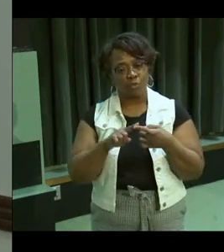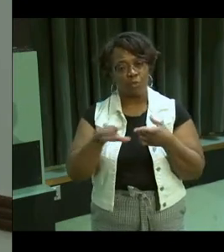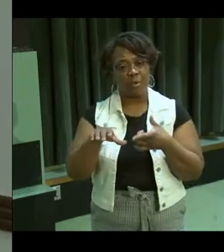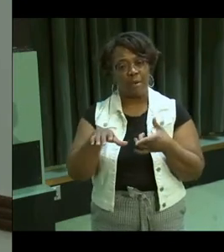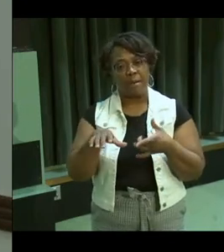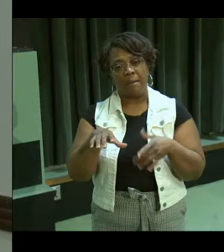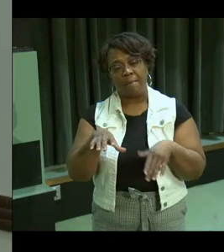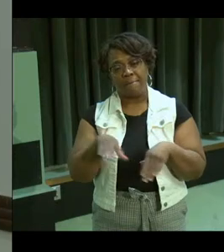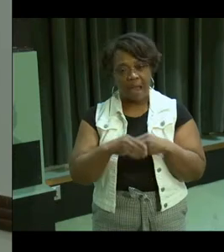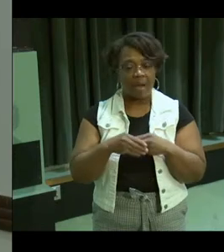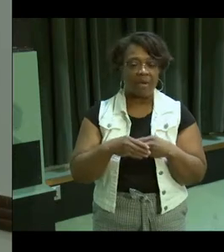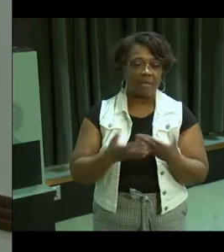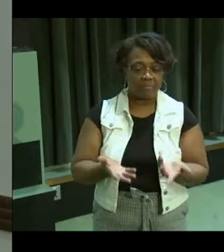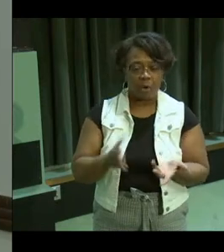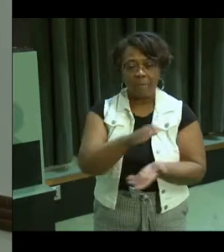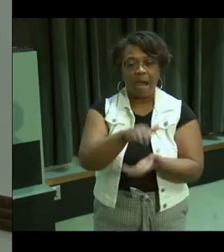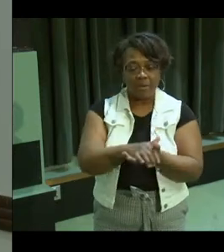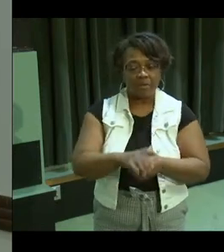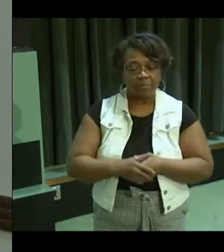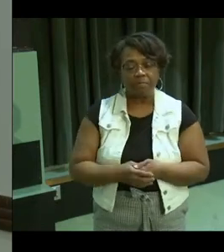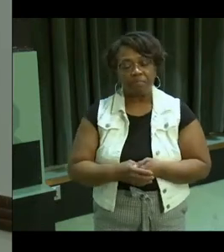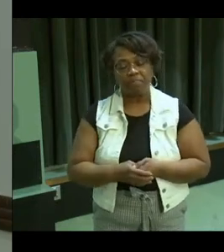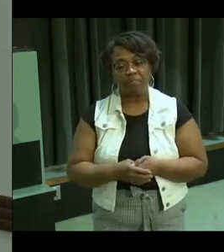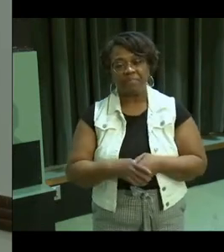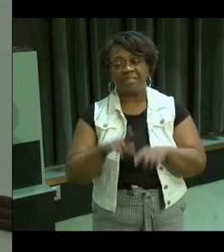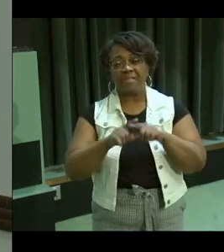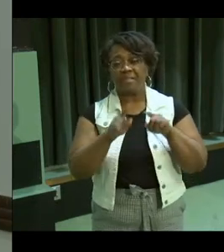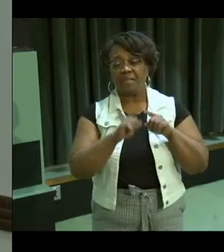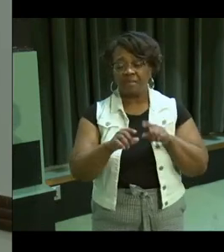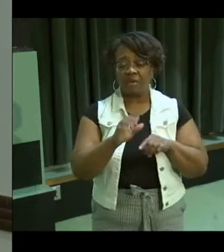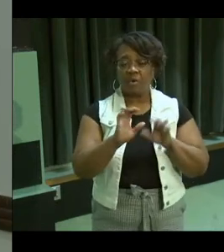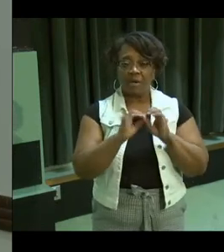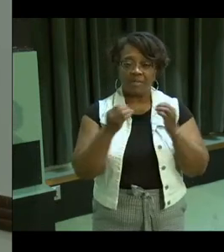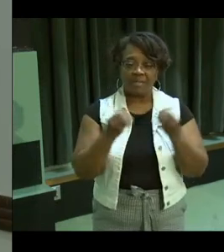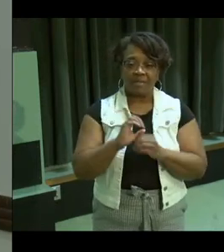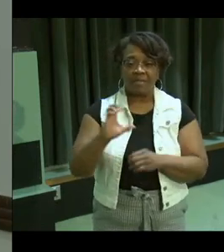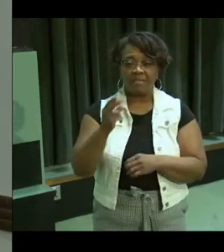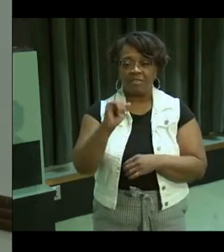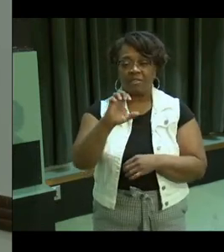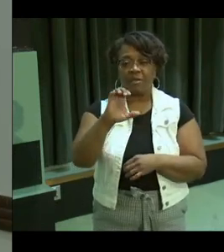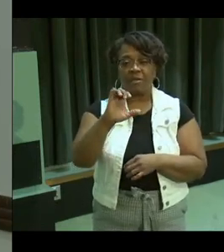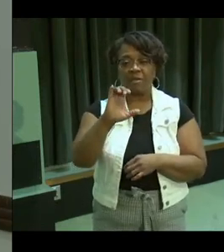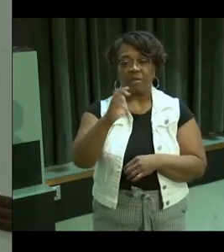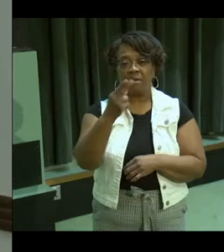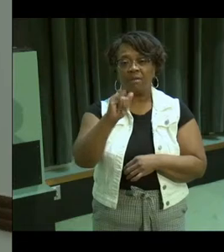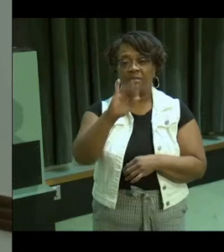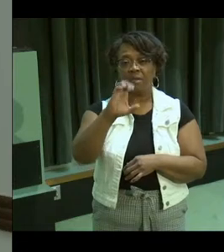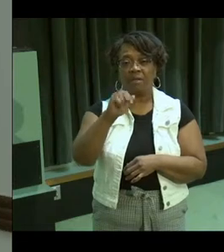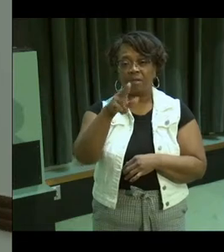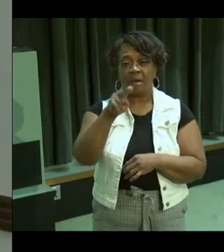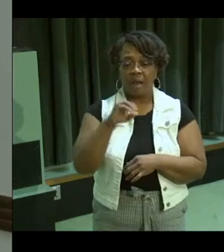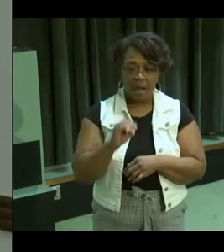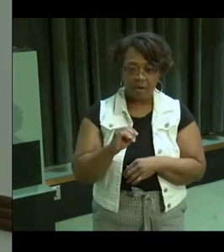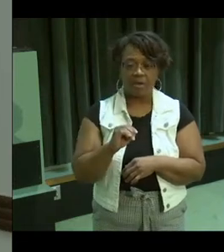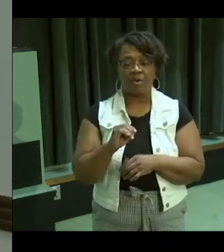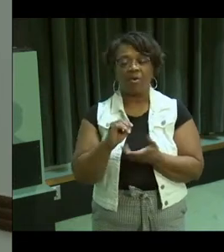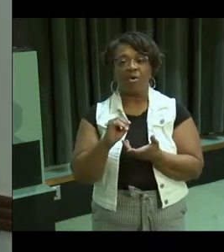Various women organizations, such as the Chicano Latina